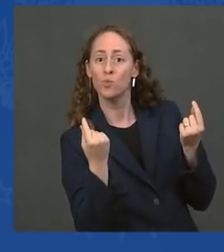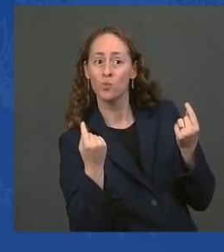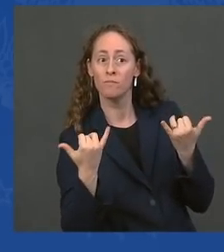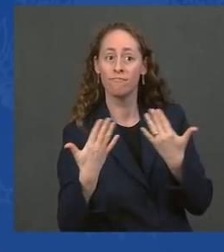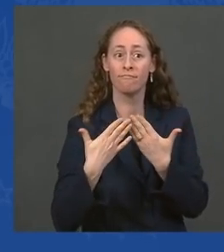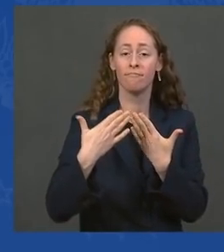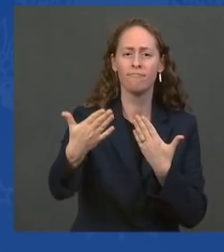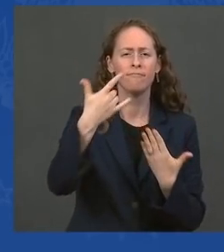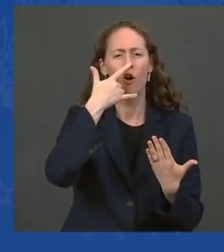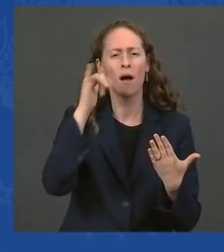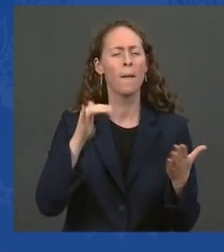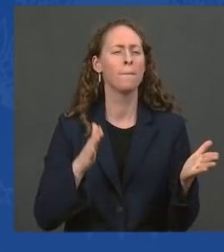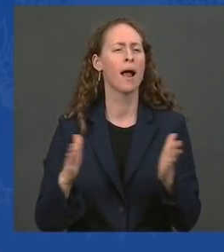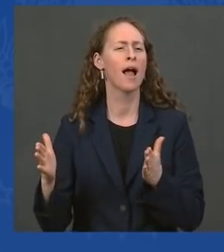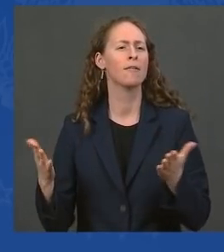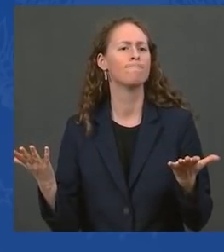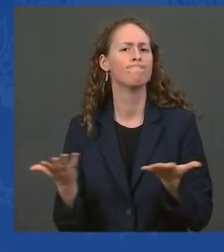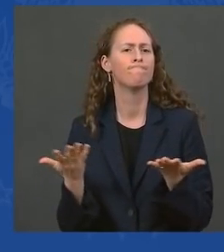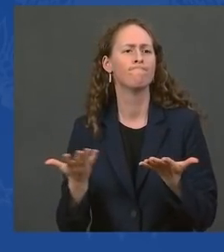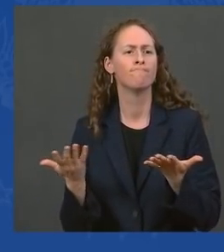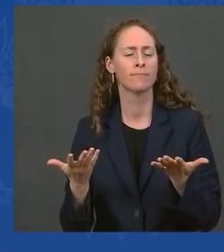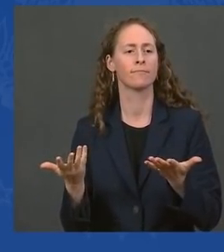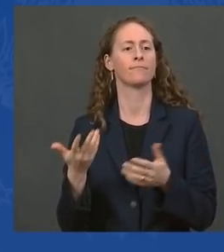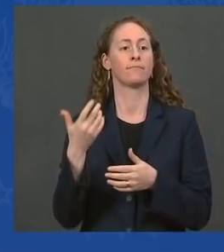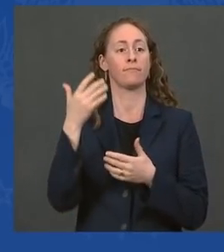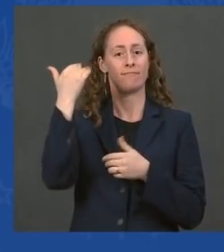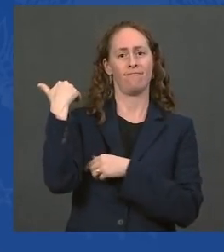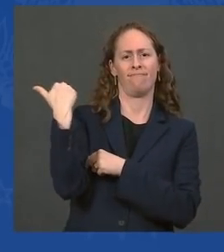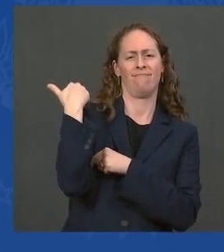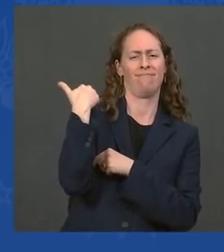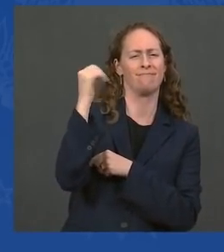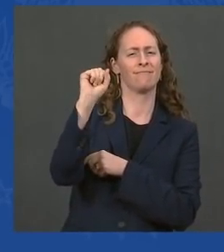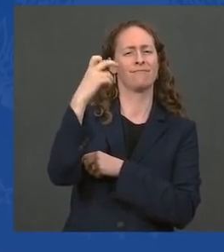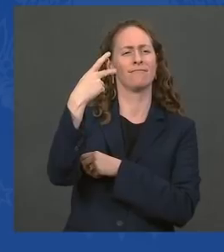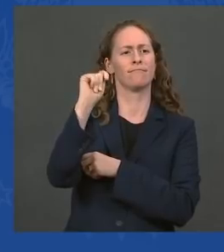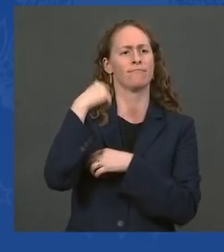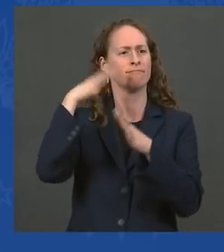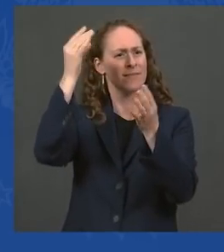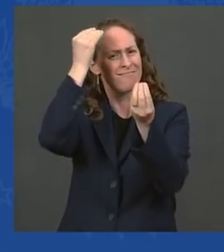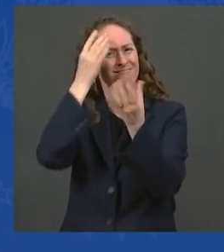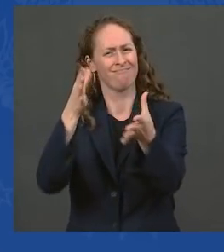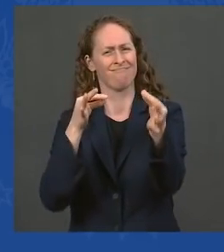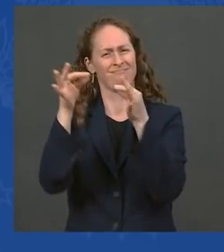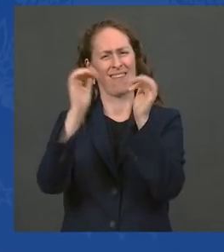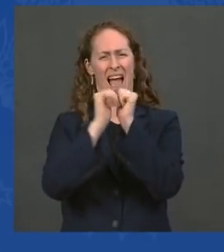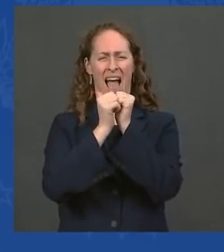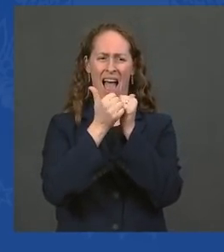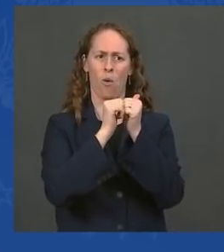that I announced in early September to accelerate the path out of the pandemic. It's working. We're making progress.